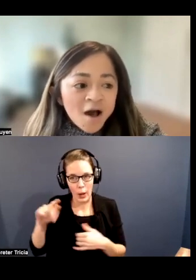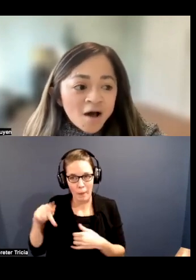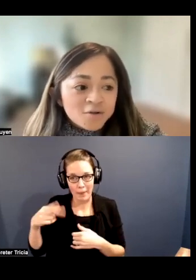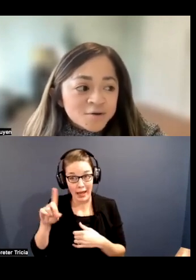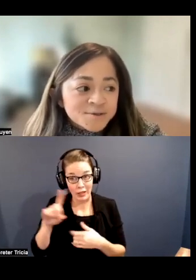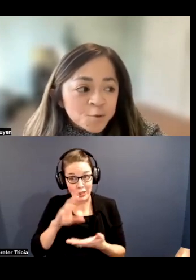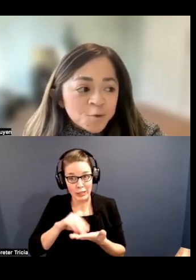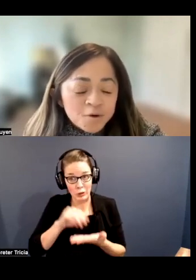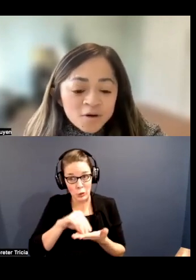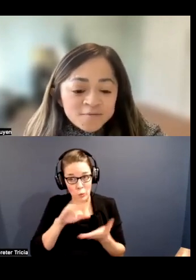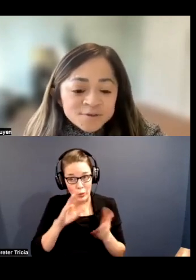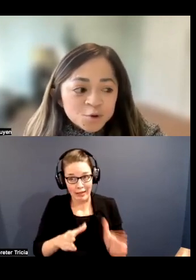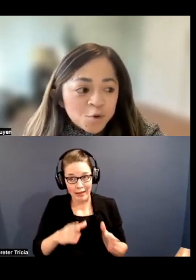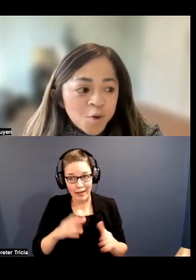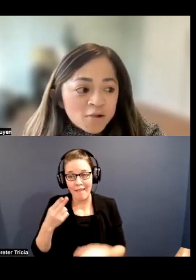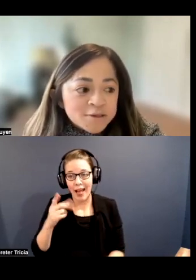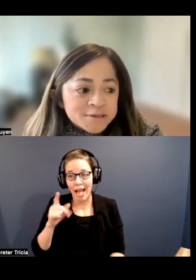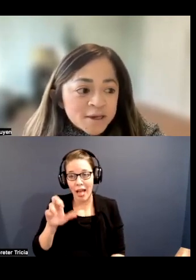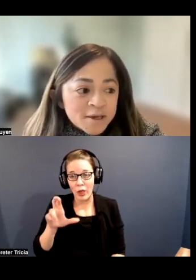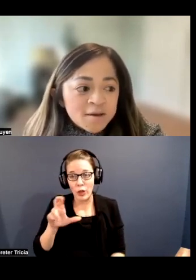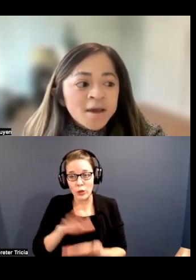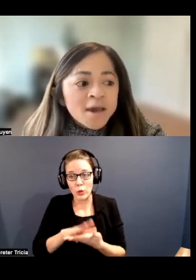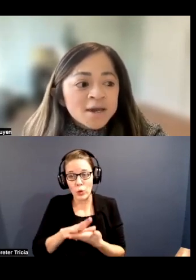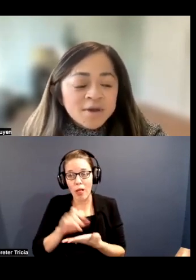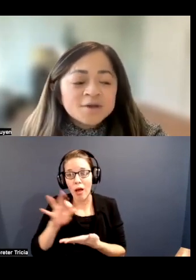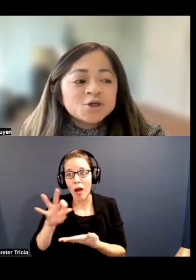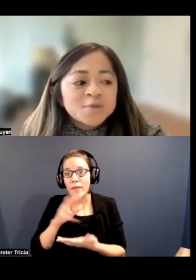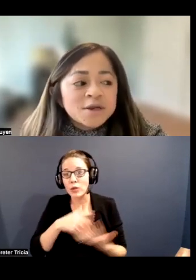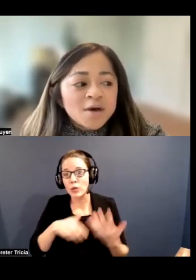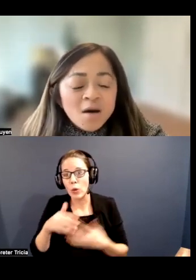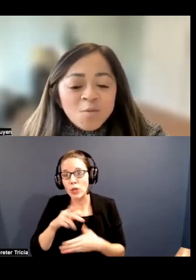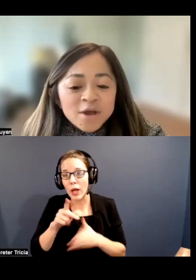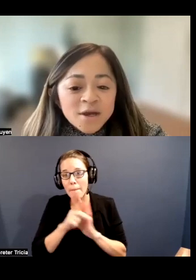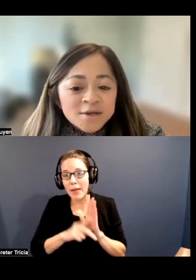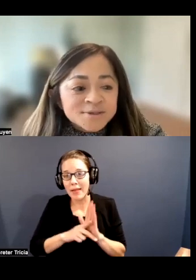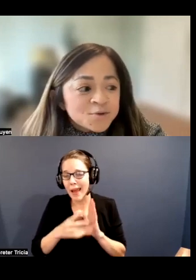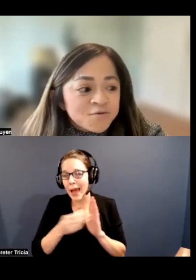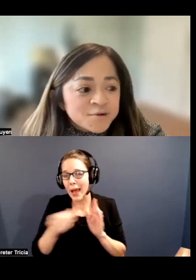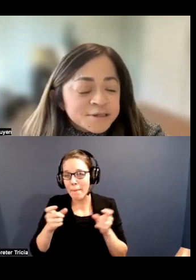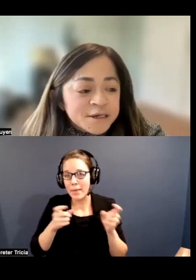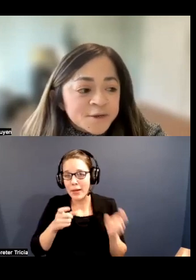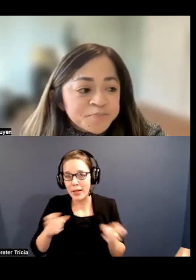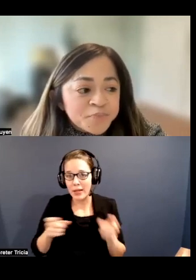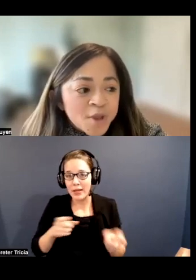the Heller School for Social Policy and Management at Brandeis University.